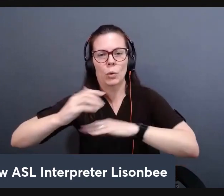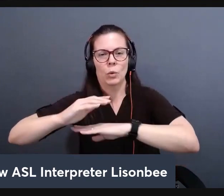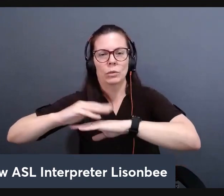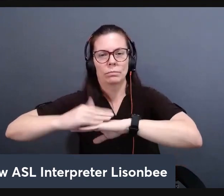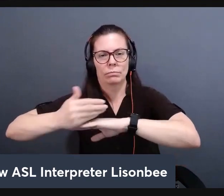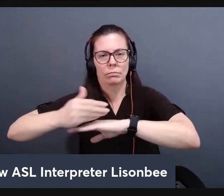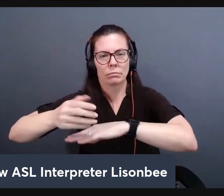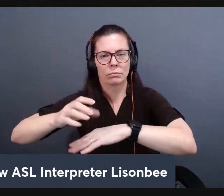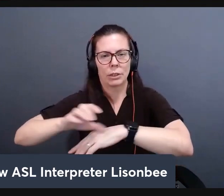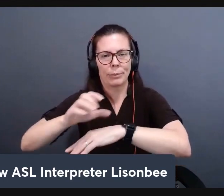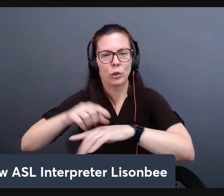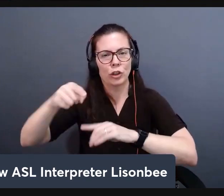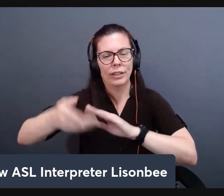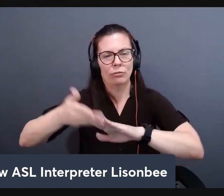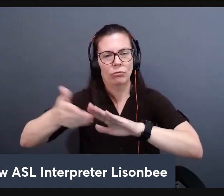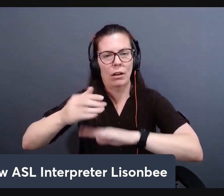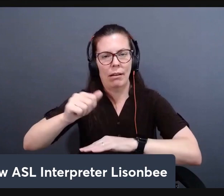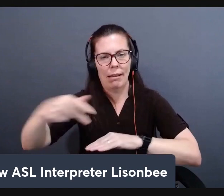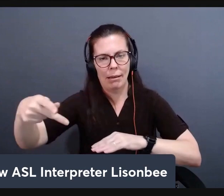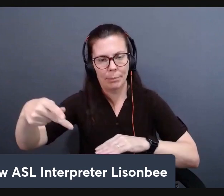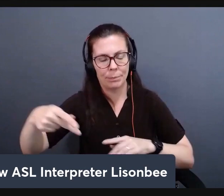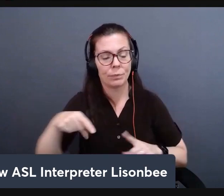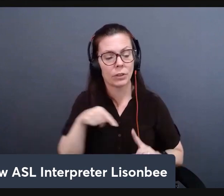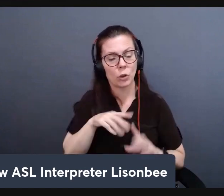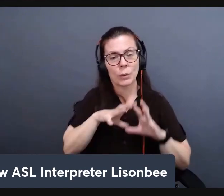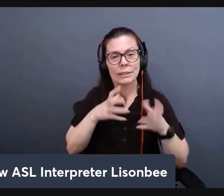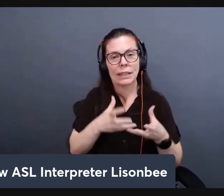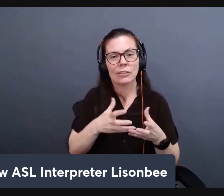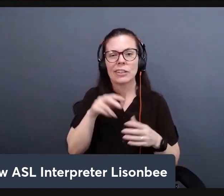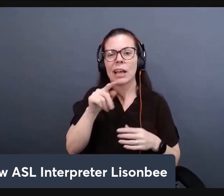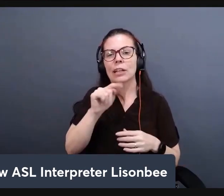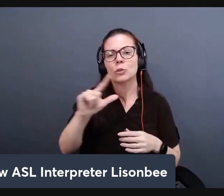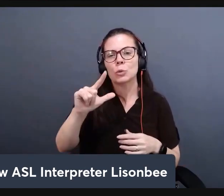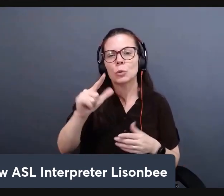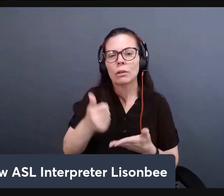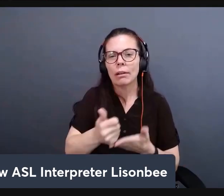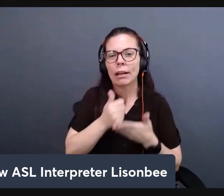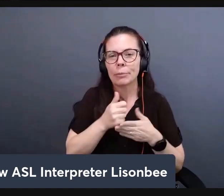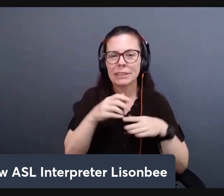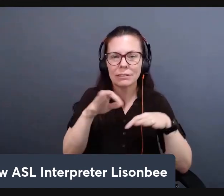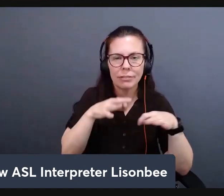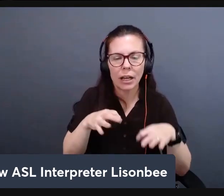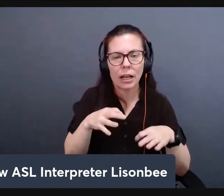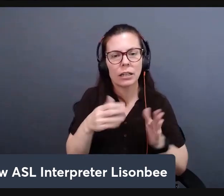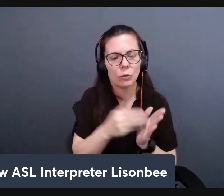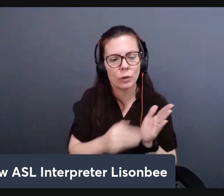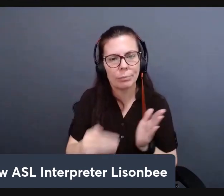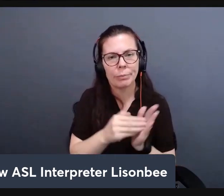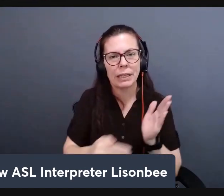So, containers came along as a tool that helps me define a repeatable recipe basically,